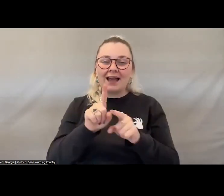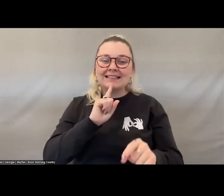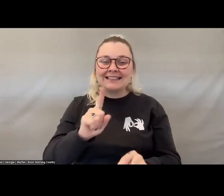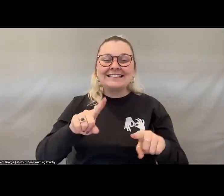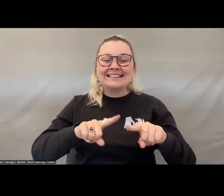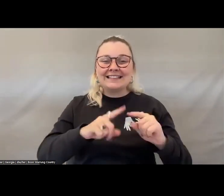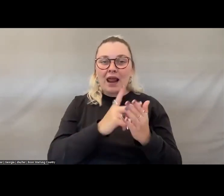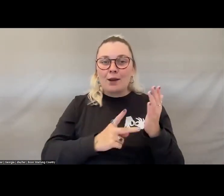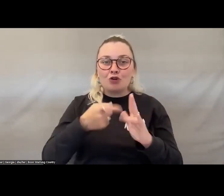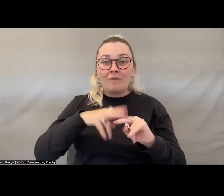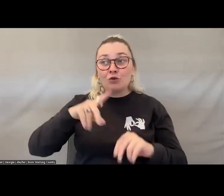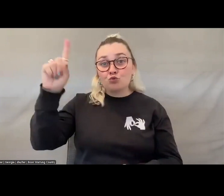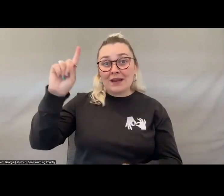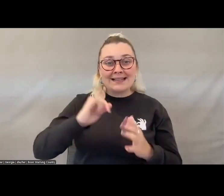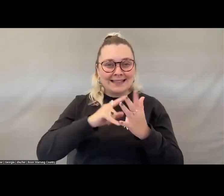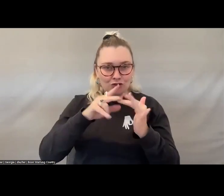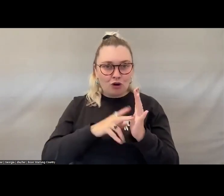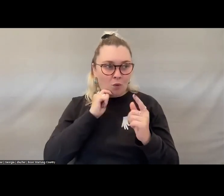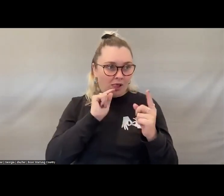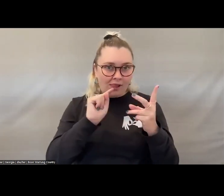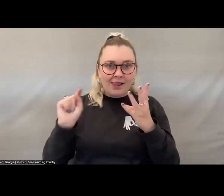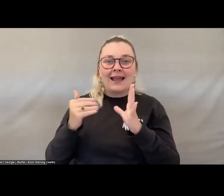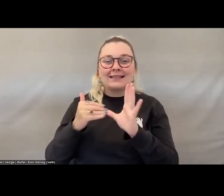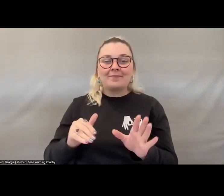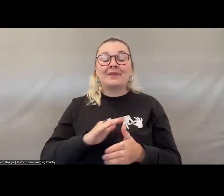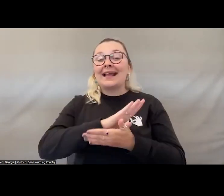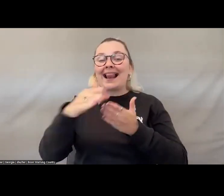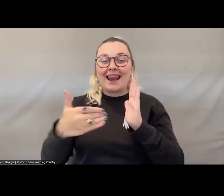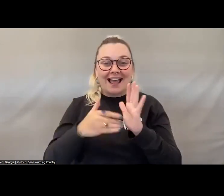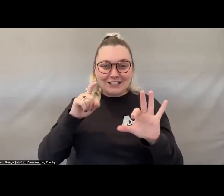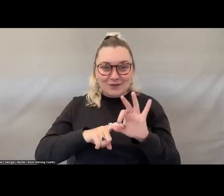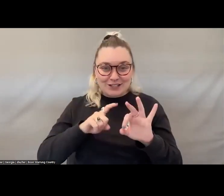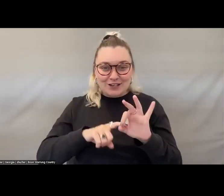of today's session will address that. The last question I want to get out today,